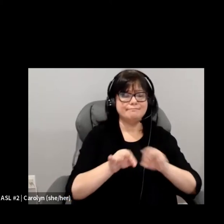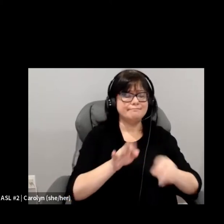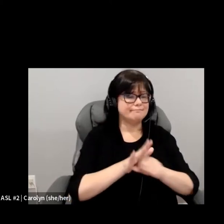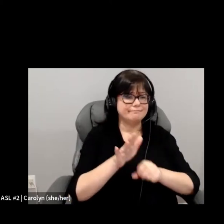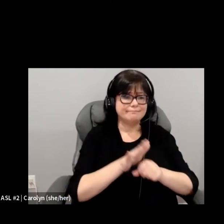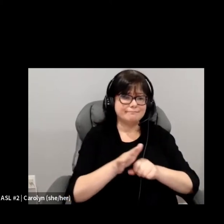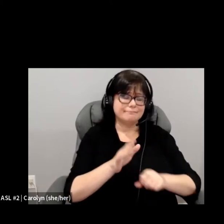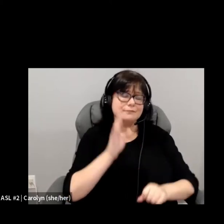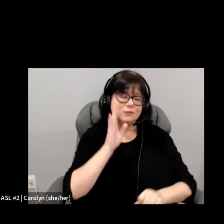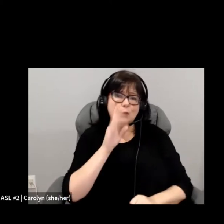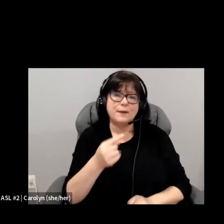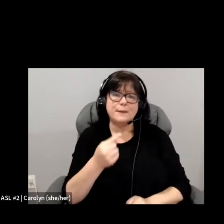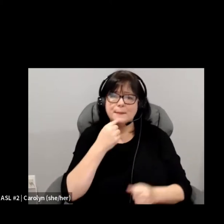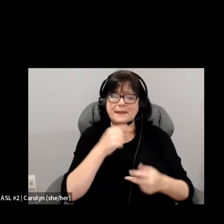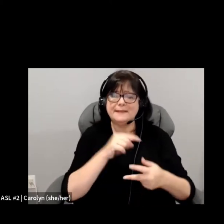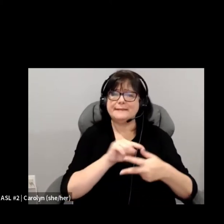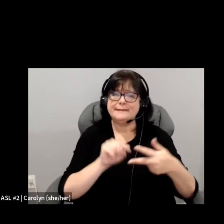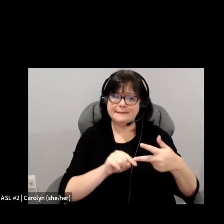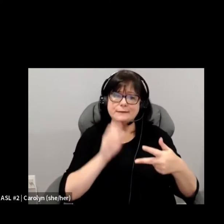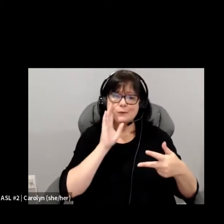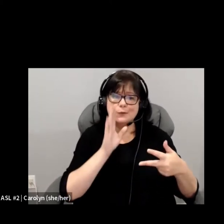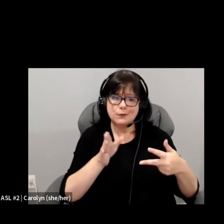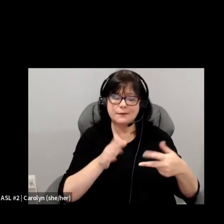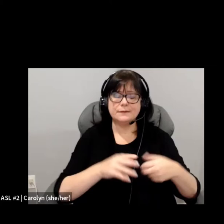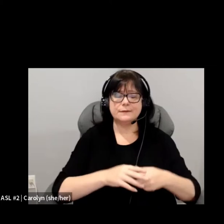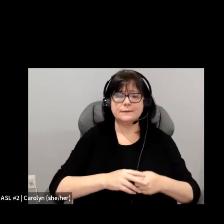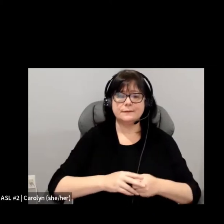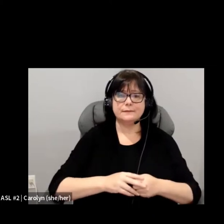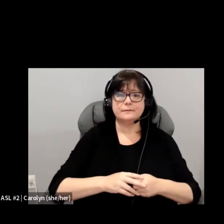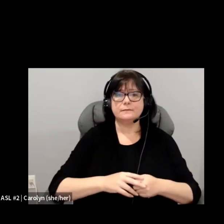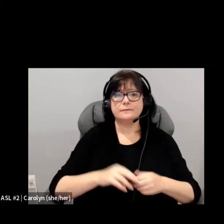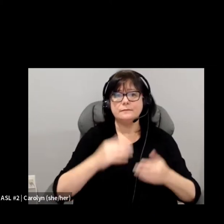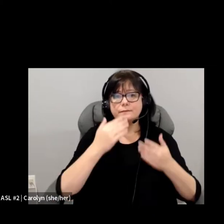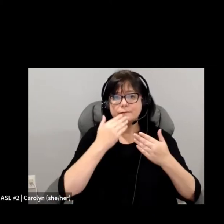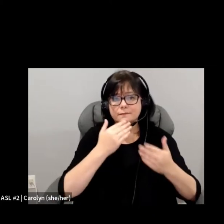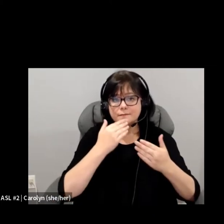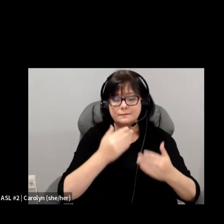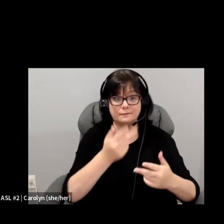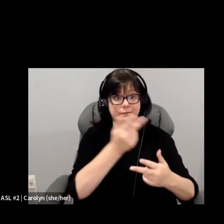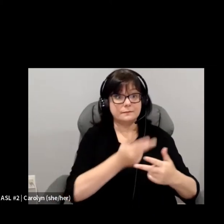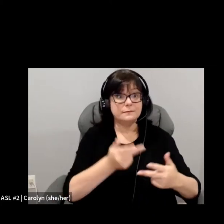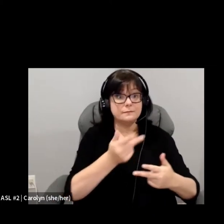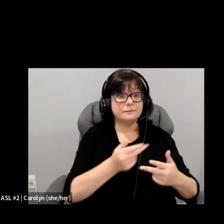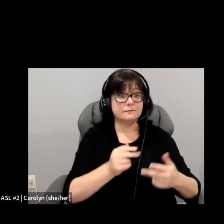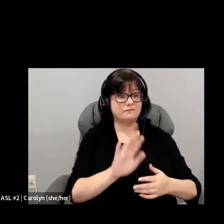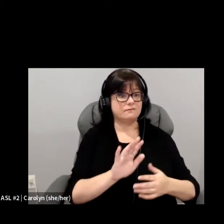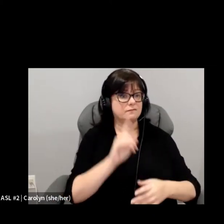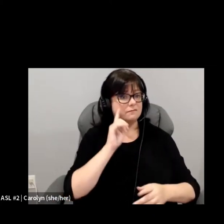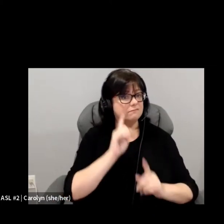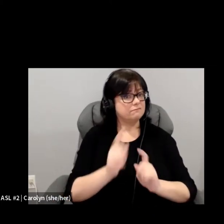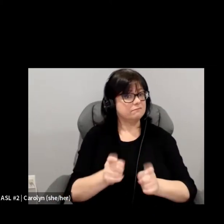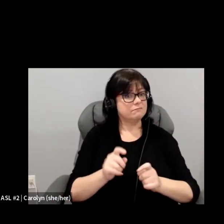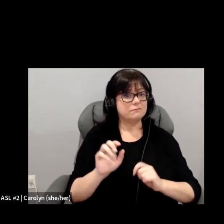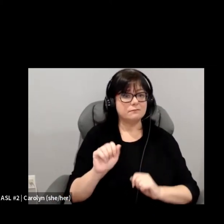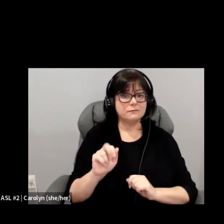I THANK YOU FOR EVERYTHING THE THREE OF YOU HAVE DONE FOR ARCH.